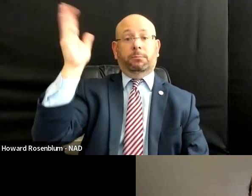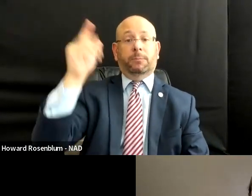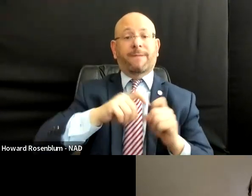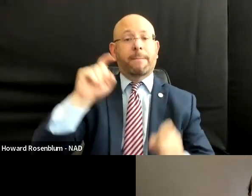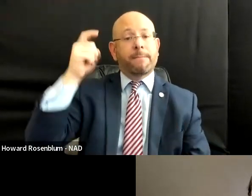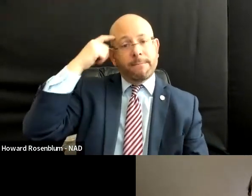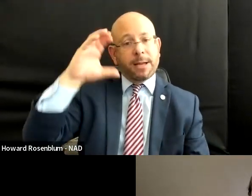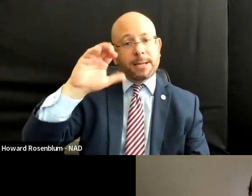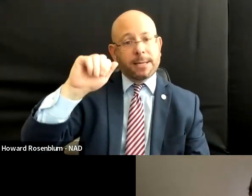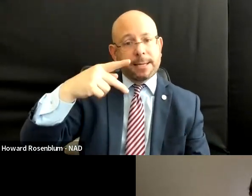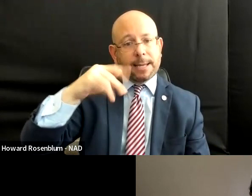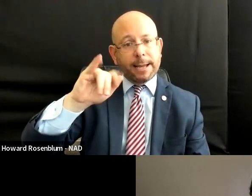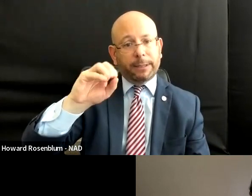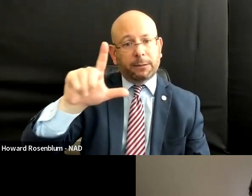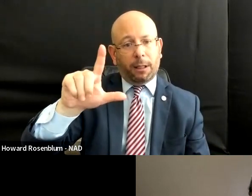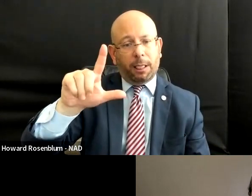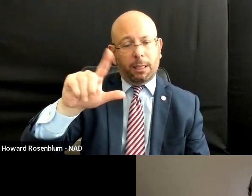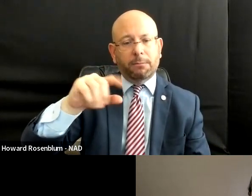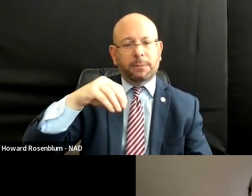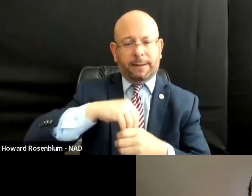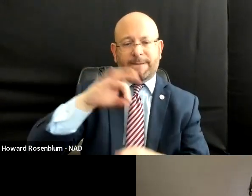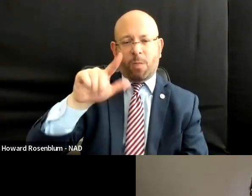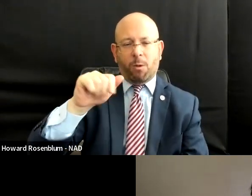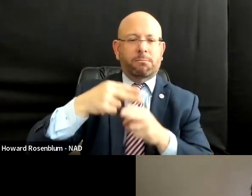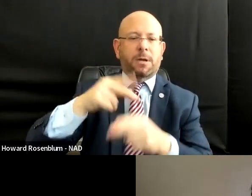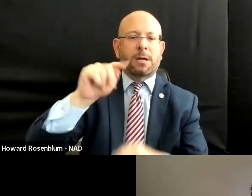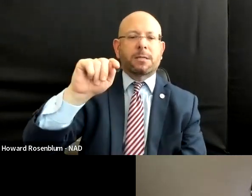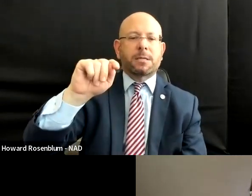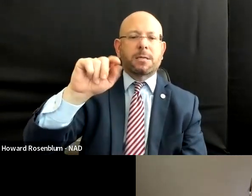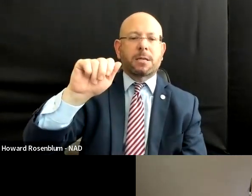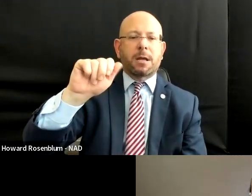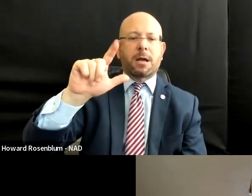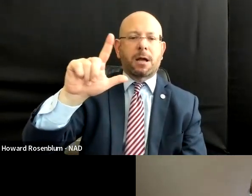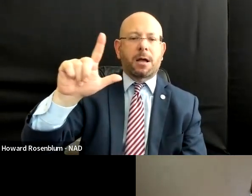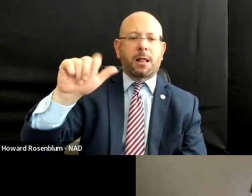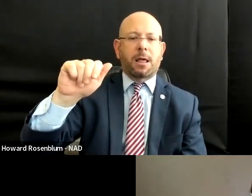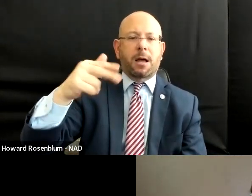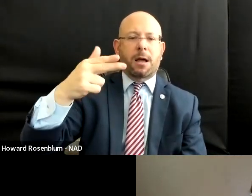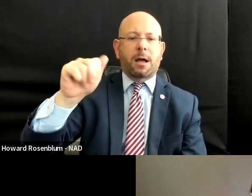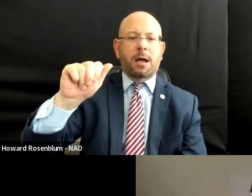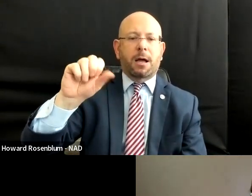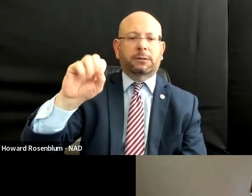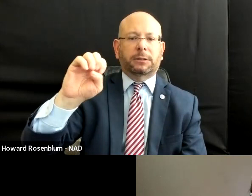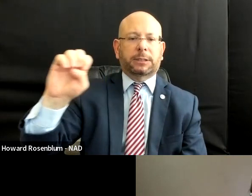Florida, Governor Desantis, he provided